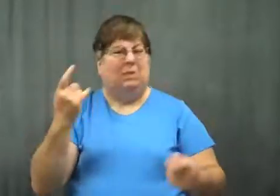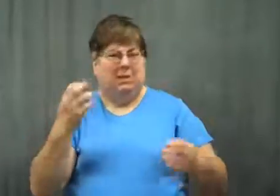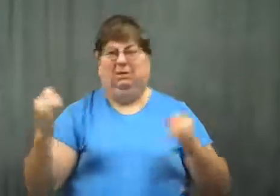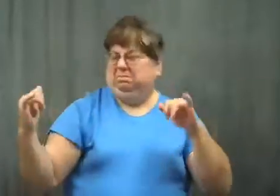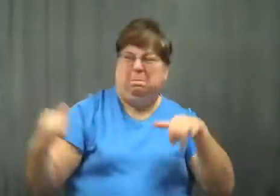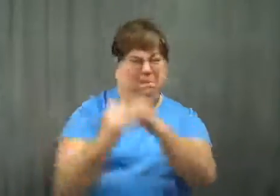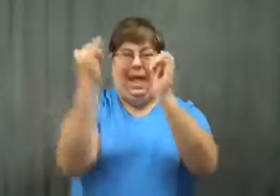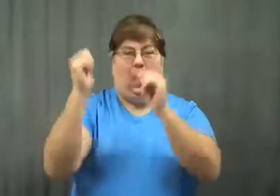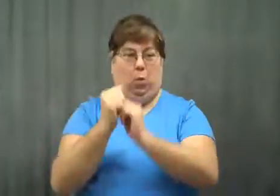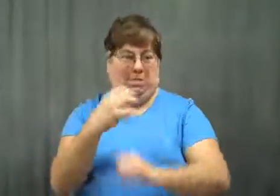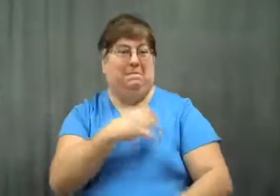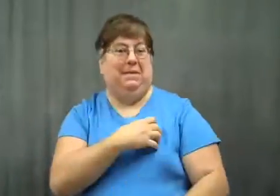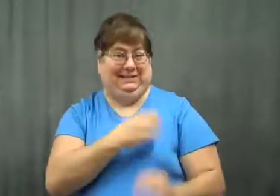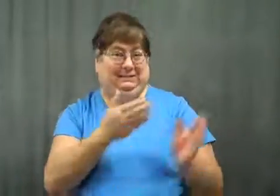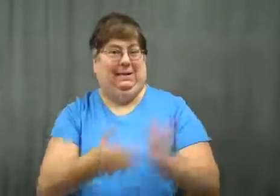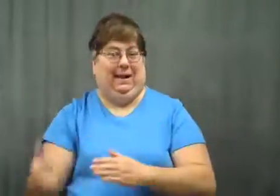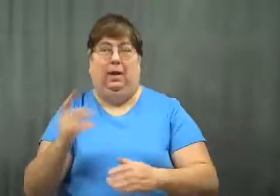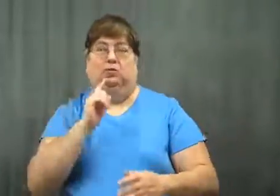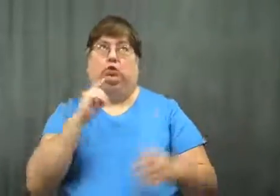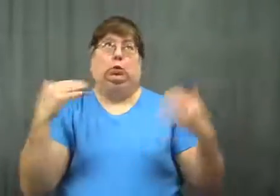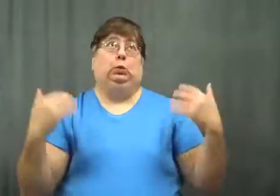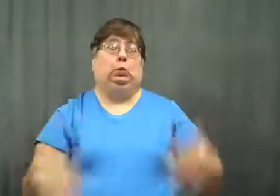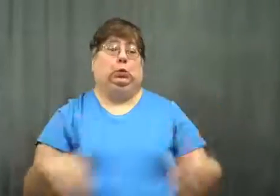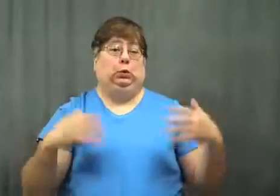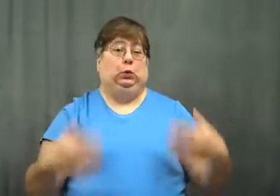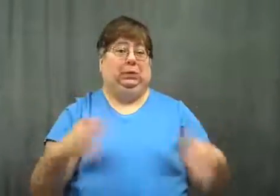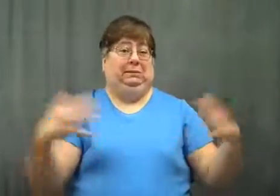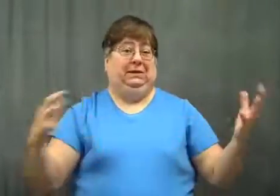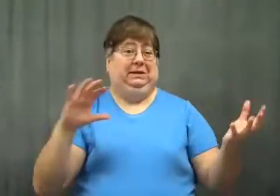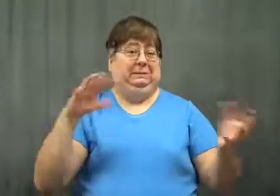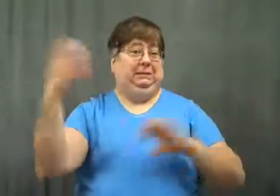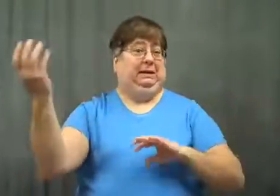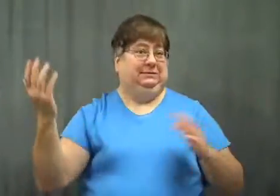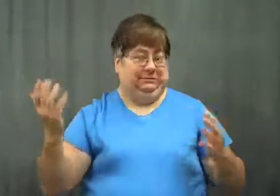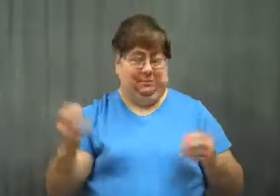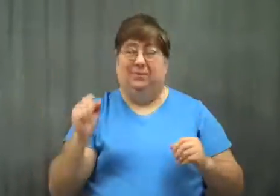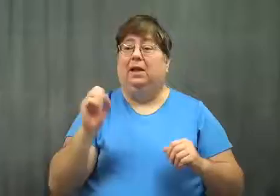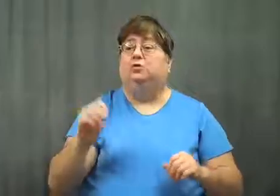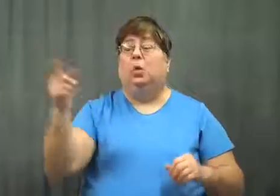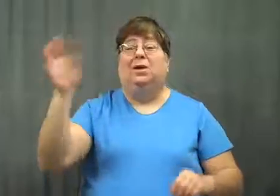and challenges to the police over this law. It was a big mess!